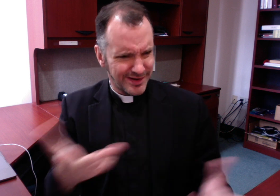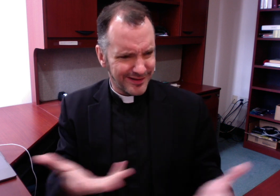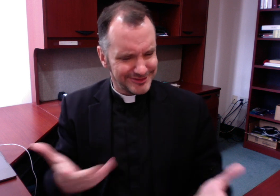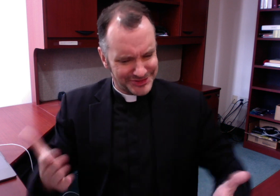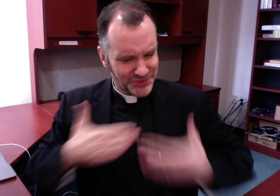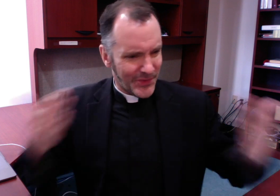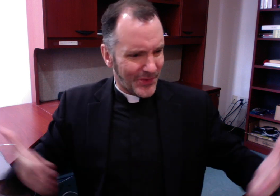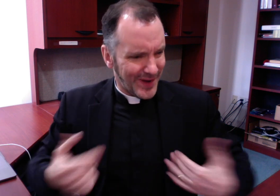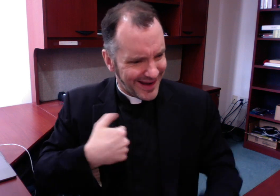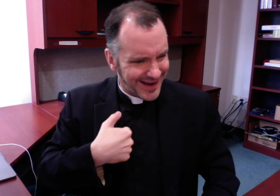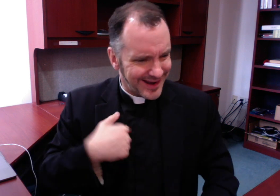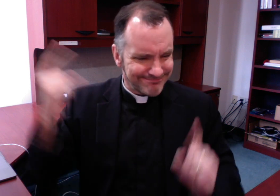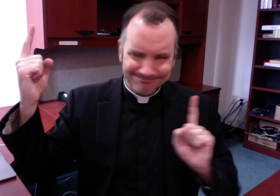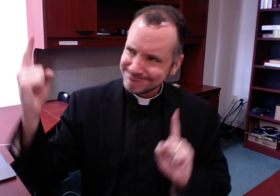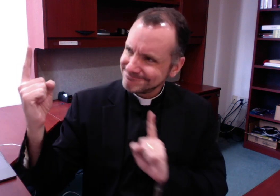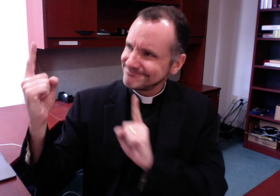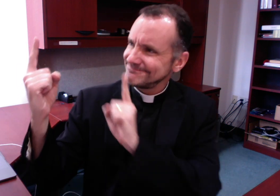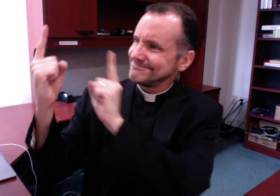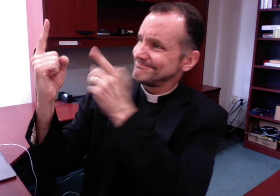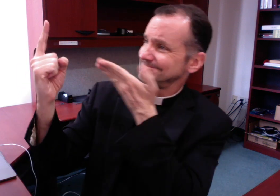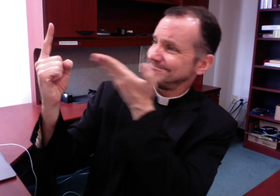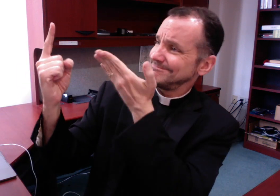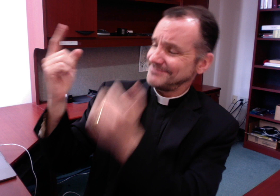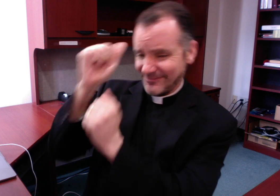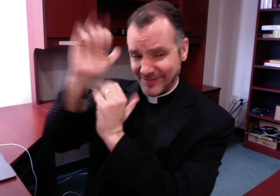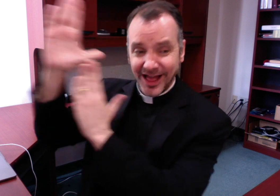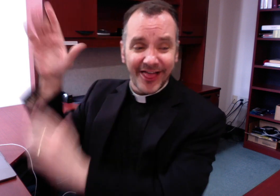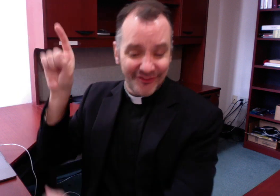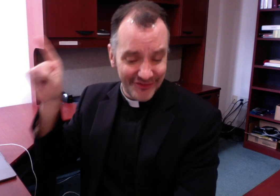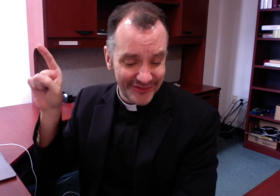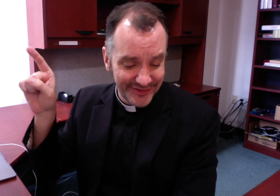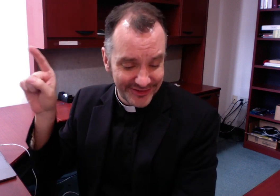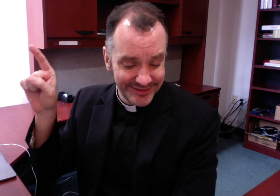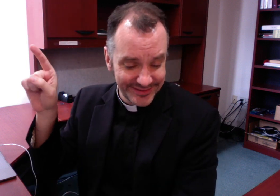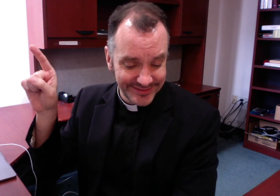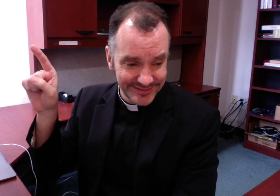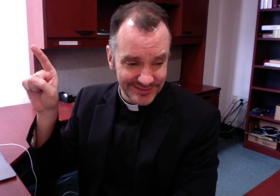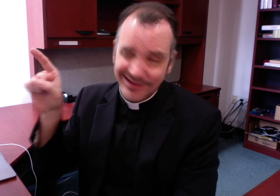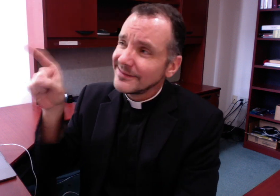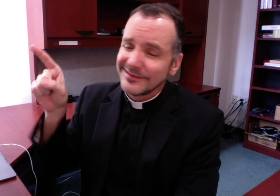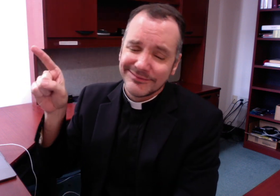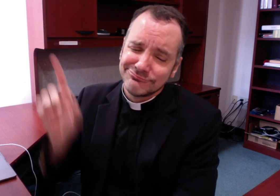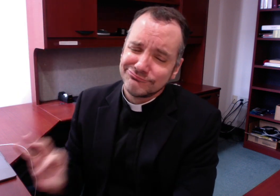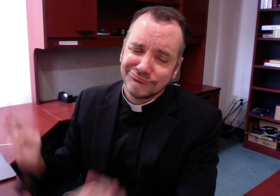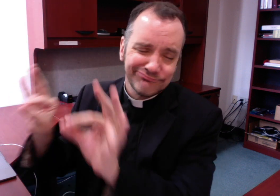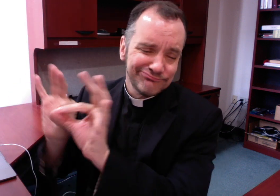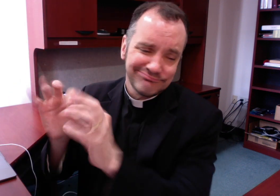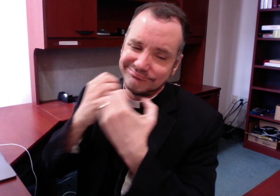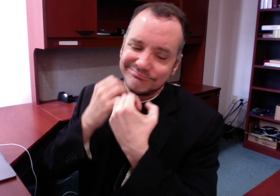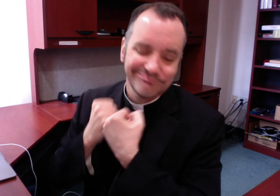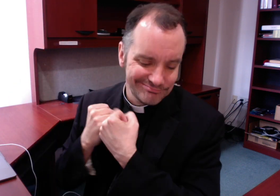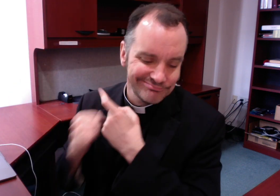going to the Father; for the Father is greater than I.